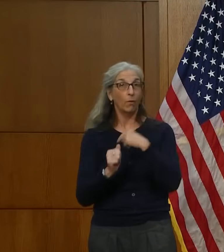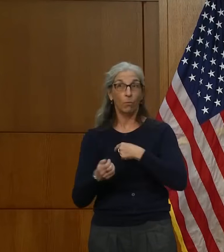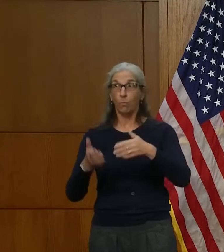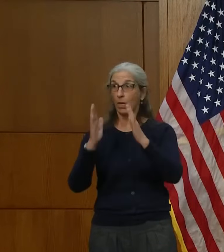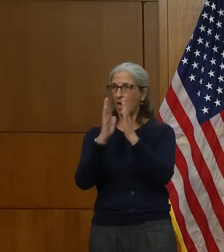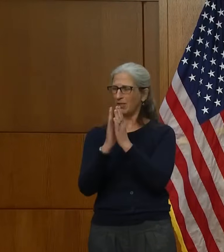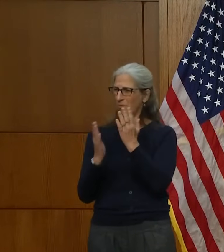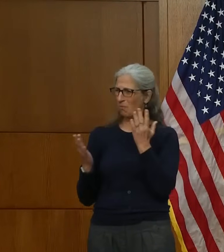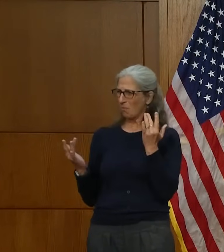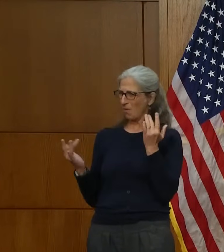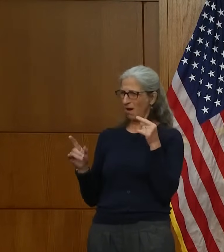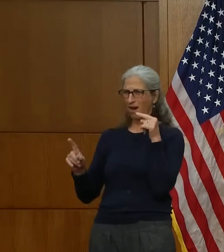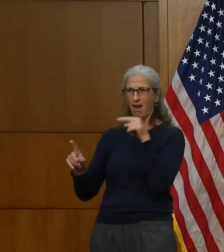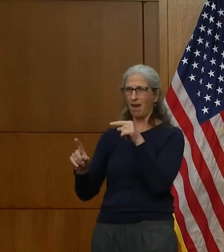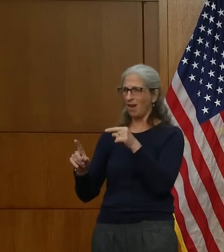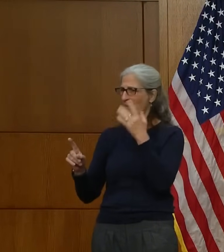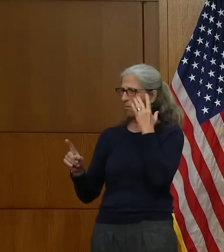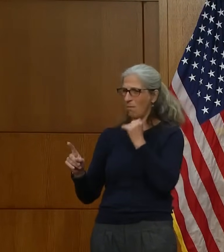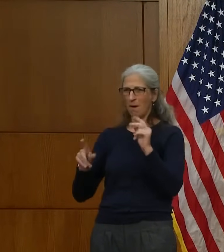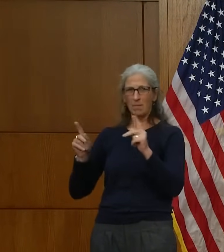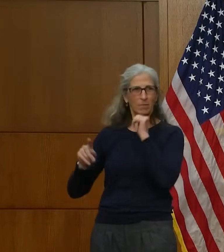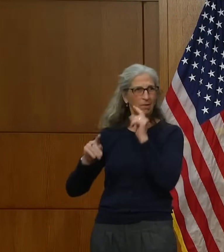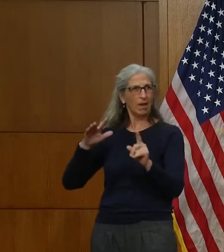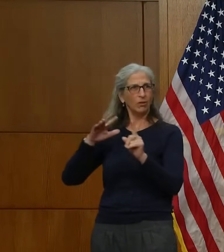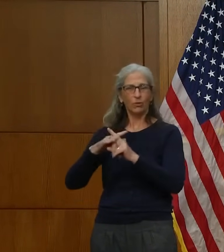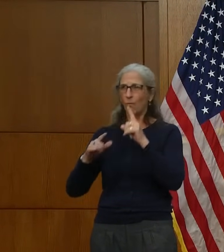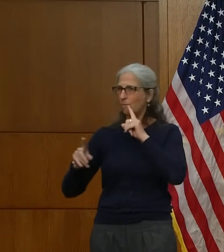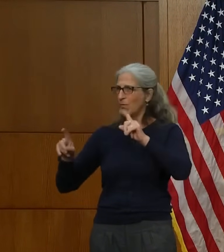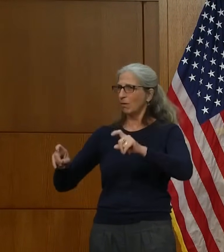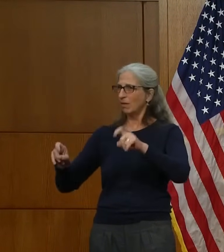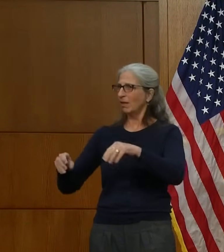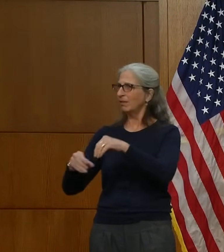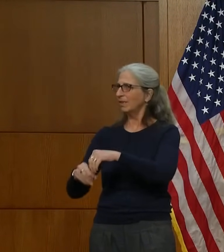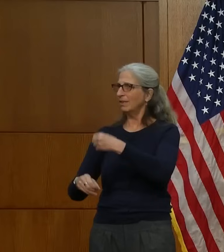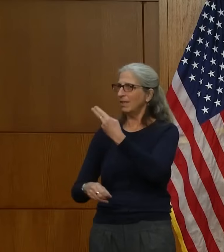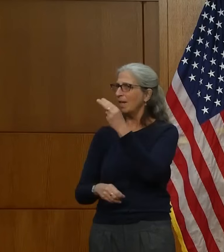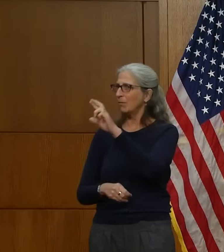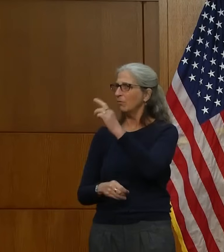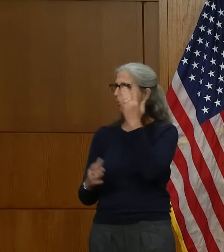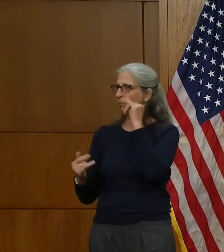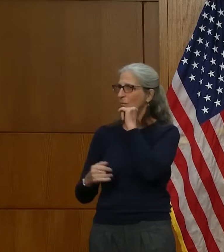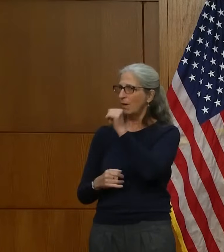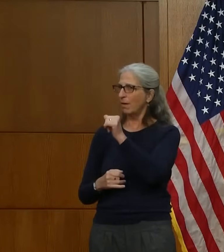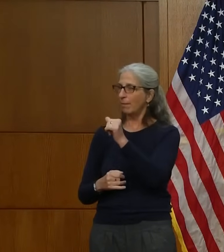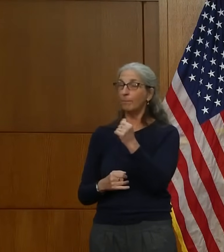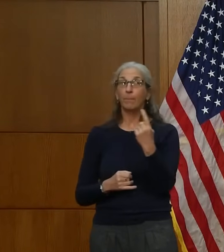SEVERAL PEOPLE ABOUT FIVE PEOPLE SHOWED UP AND S O TOGETHER. WE ASK THE QUESTION WHAT? YOU KNOW WHAT'S THE DEAL